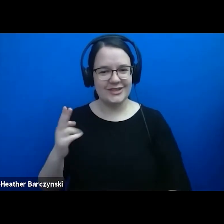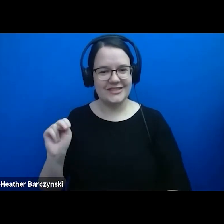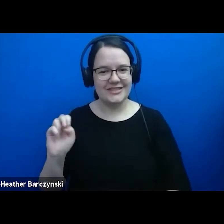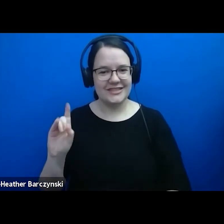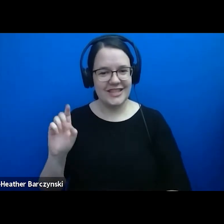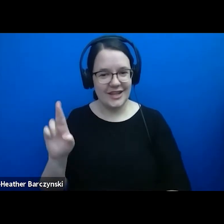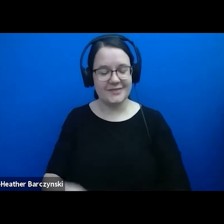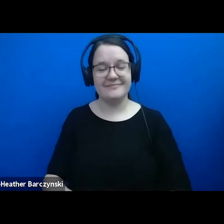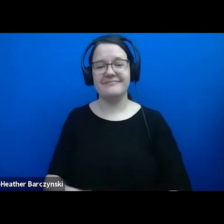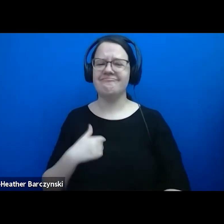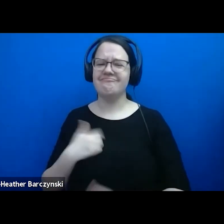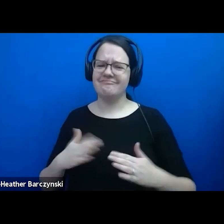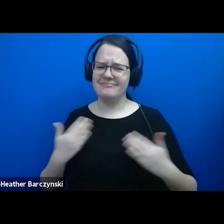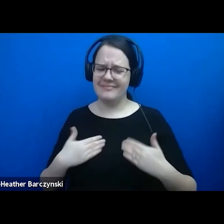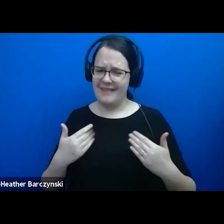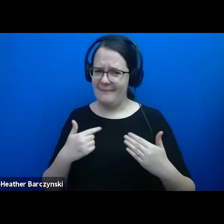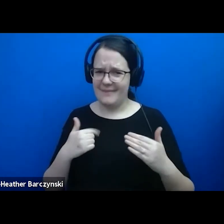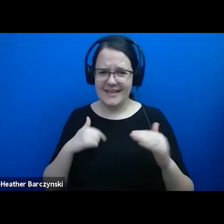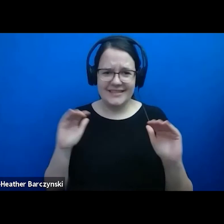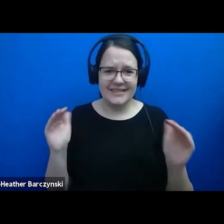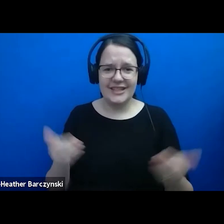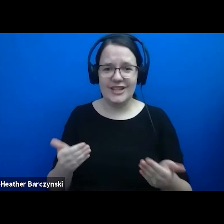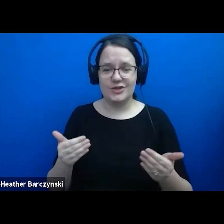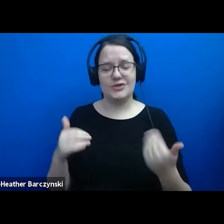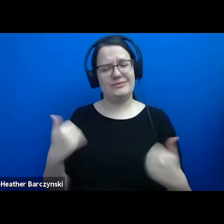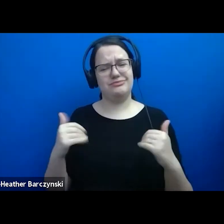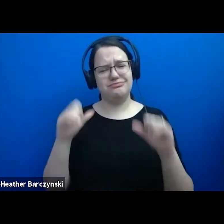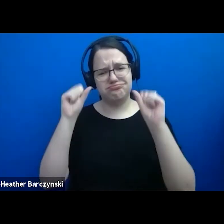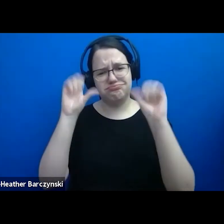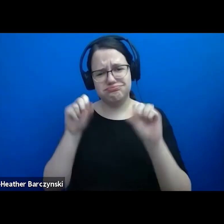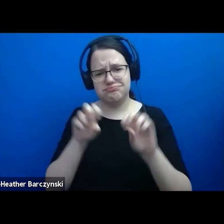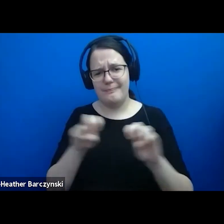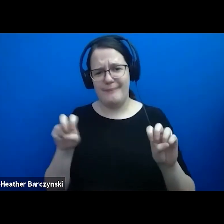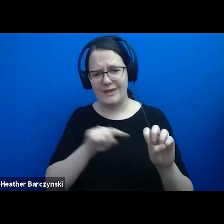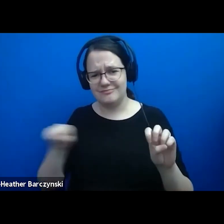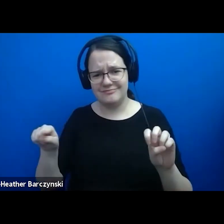able to introduce just a totally fabulous panel of people who'll be speaking today